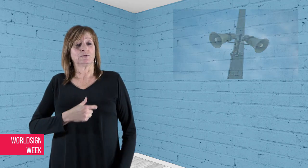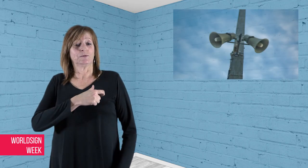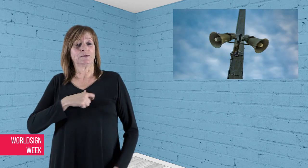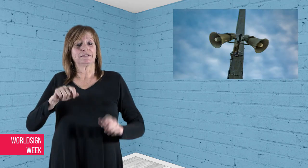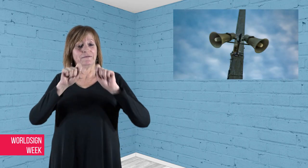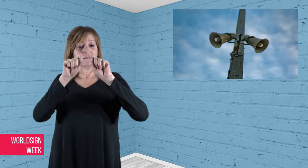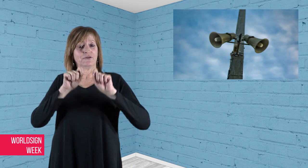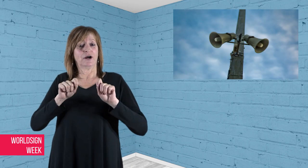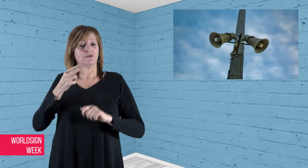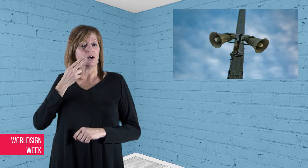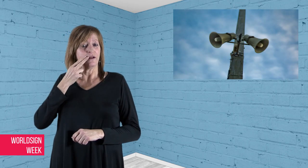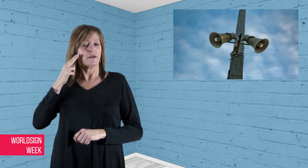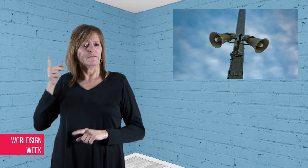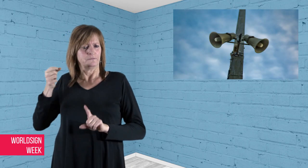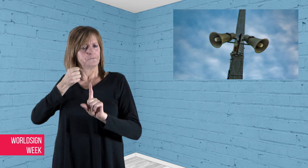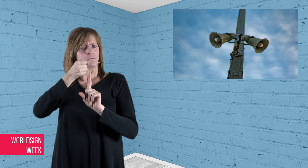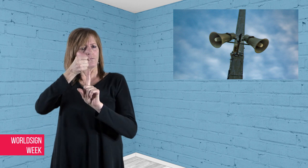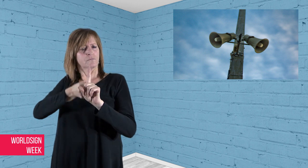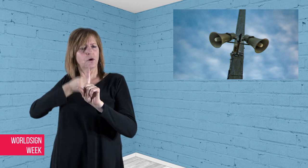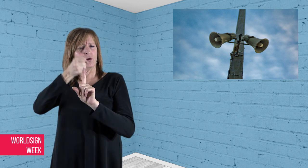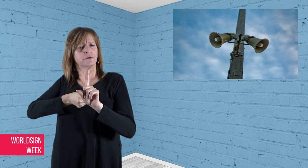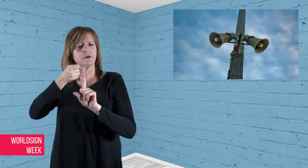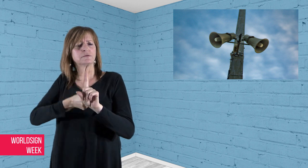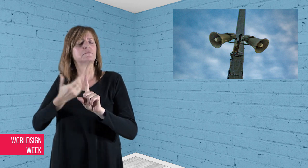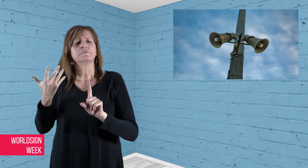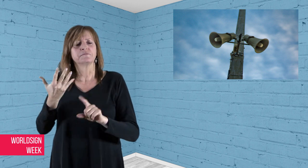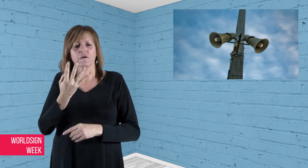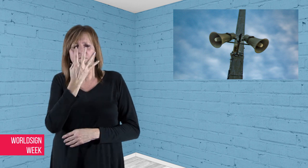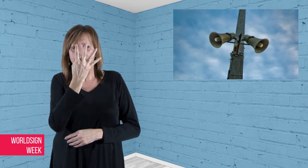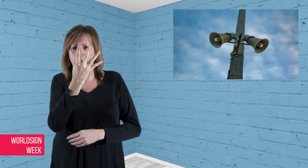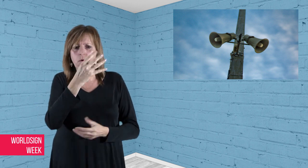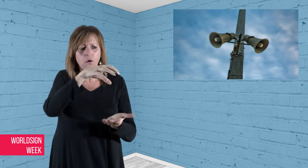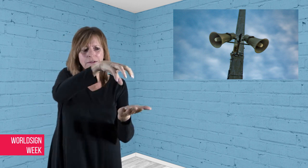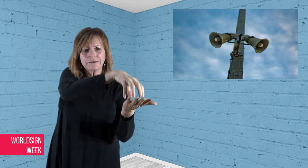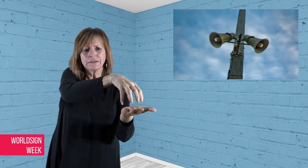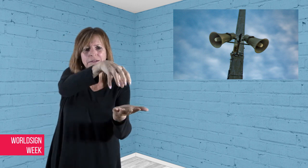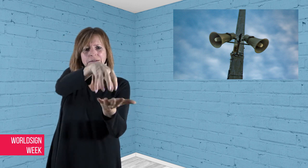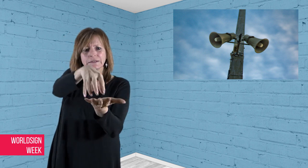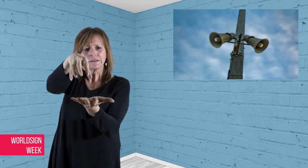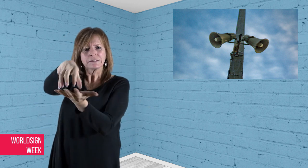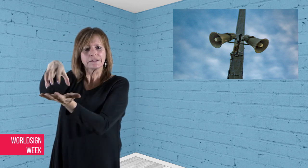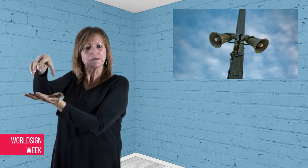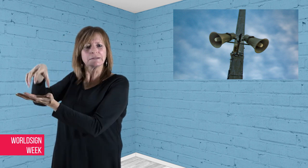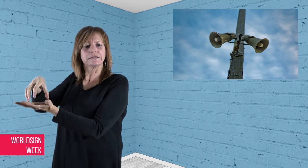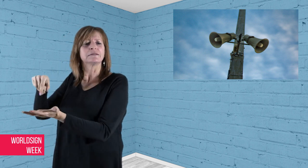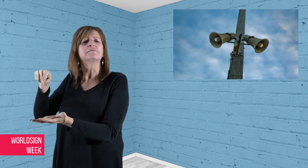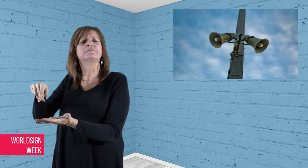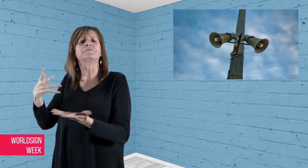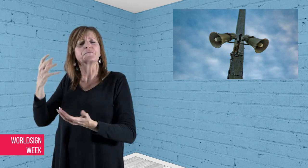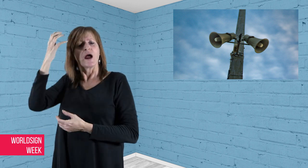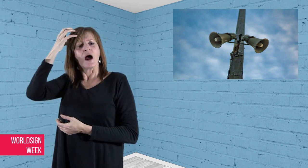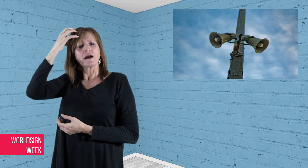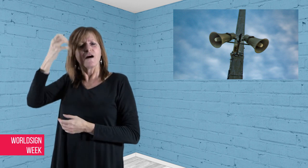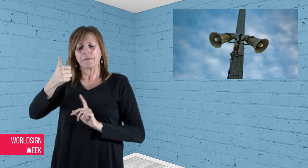Georgia: The Swiss Federation of the Deaf (SFD) protested in four